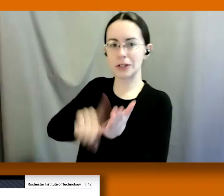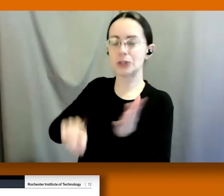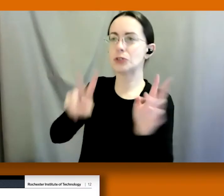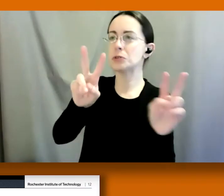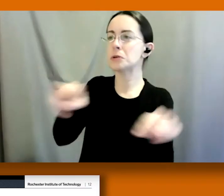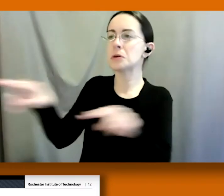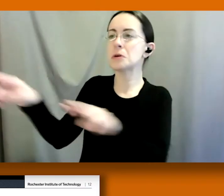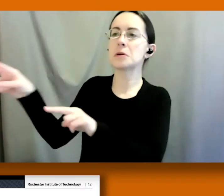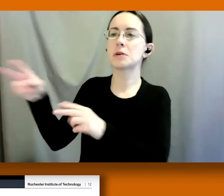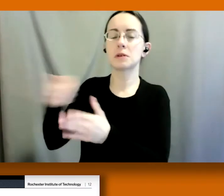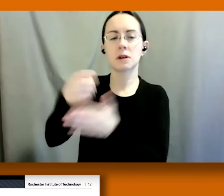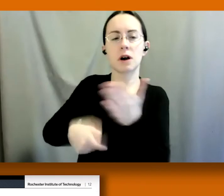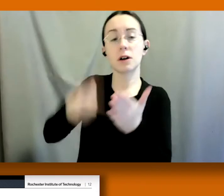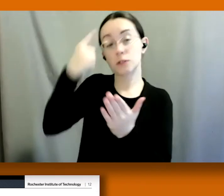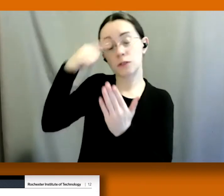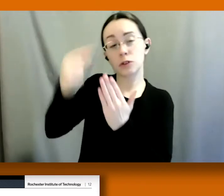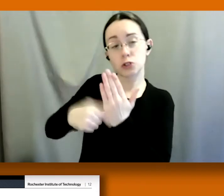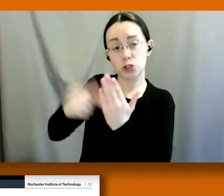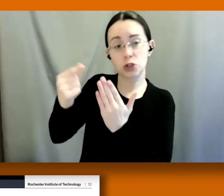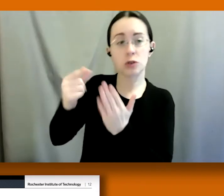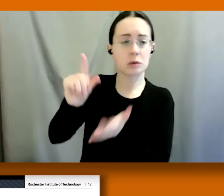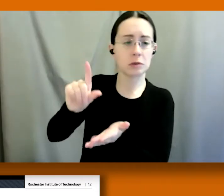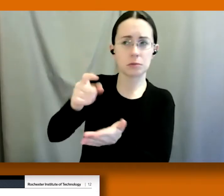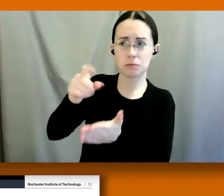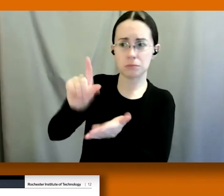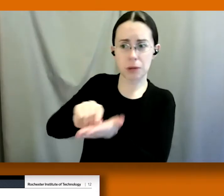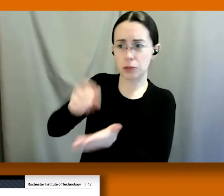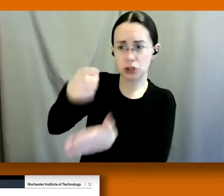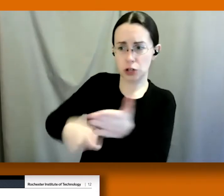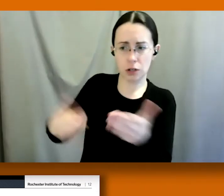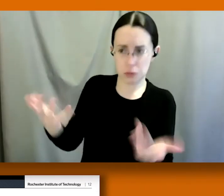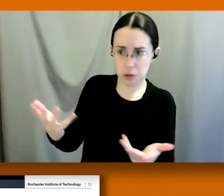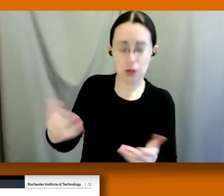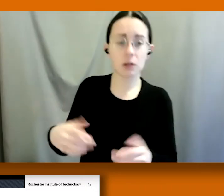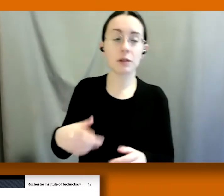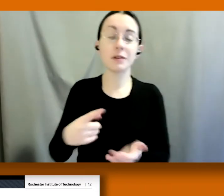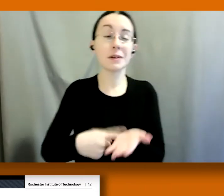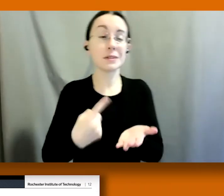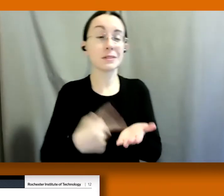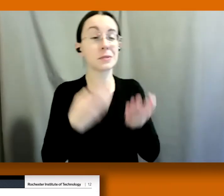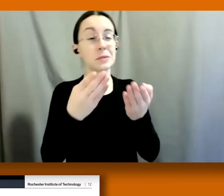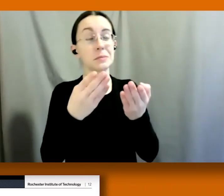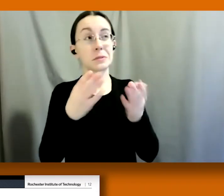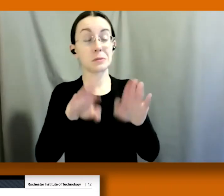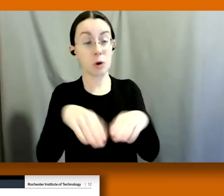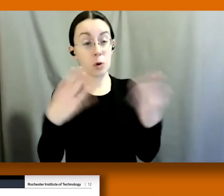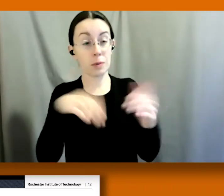Um, there are open-access fees that, in general, would be $800 to $1,000.